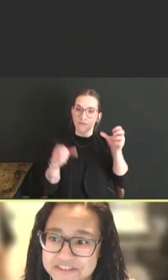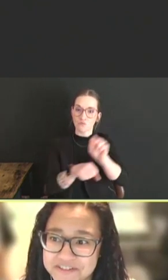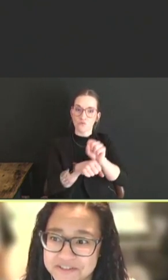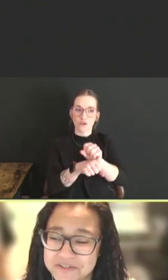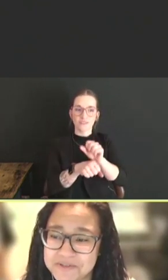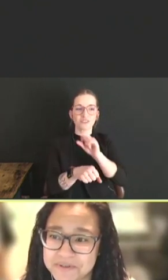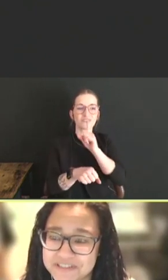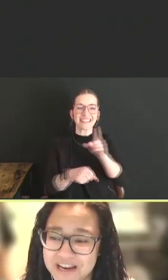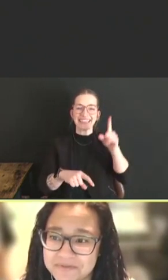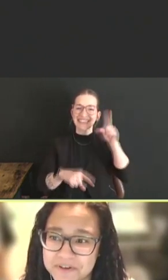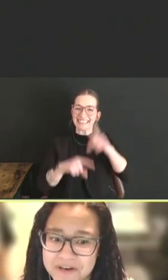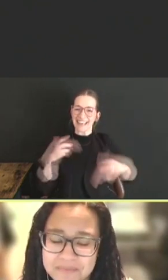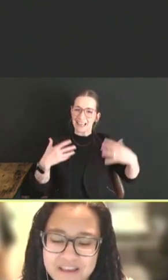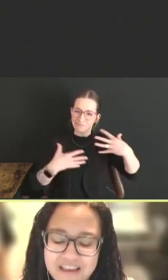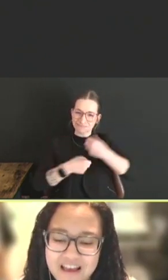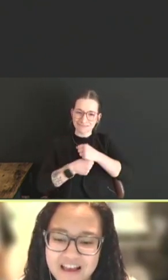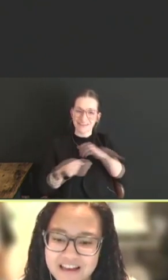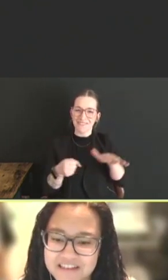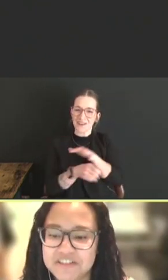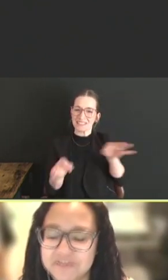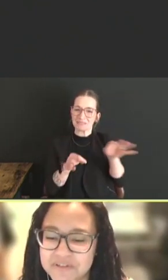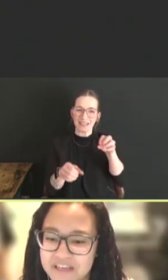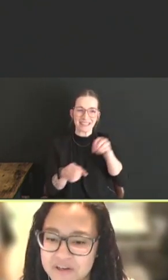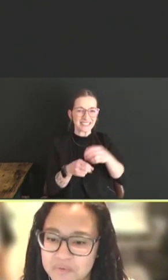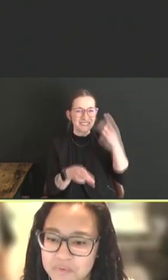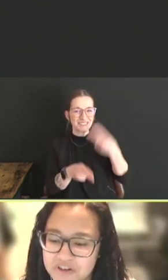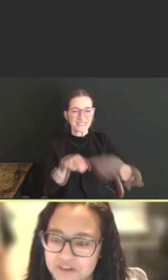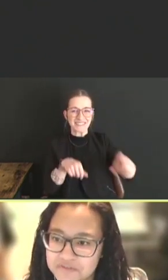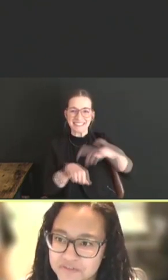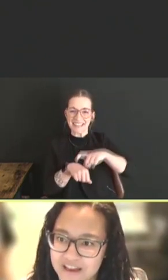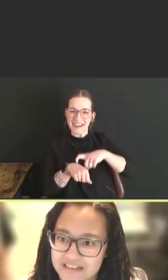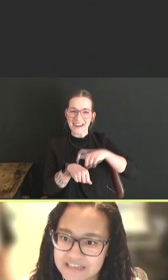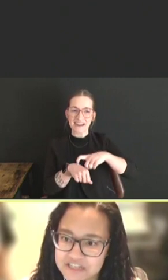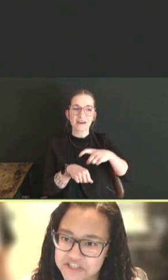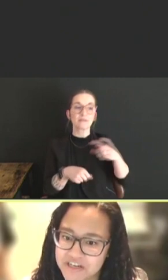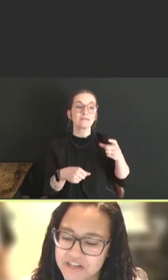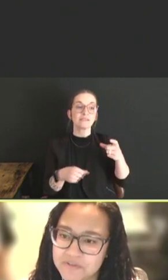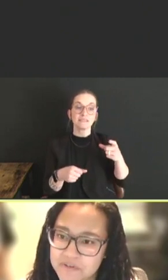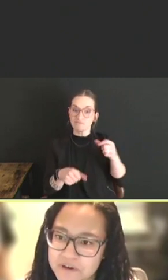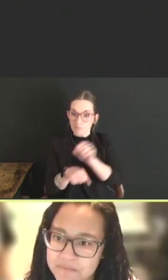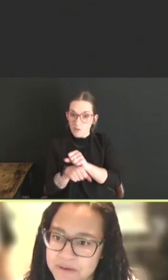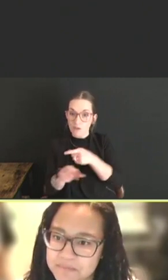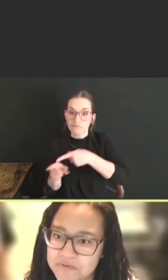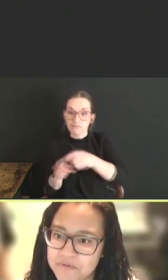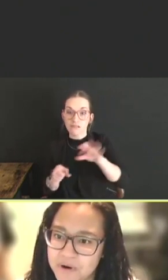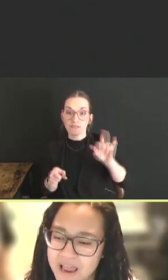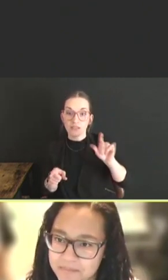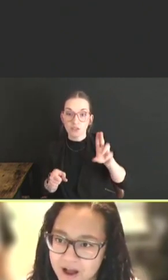into such a short timeframe, including work on flu vaccination, referring people for M